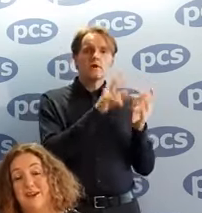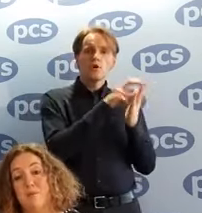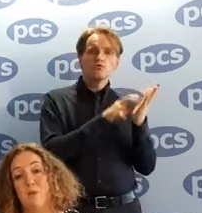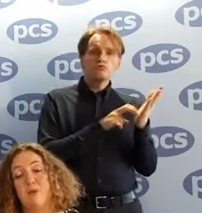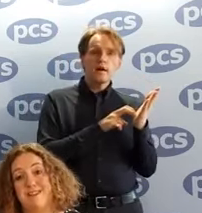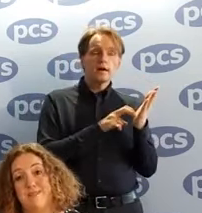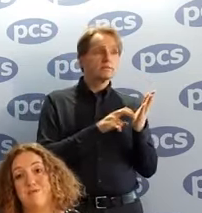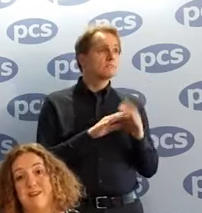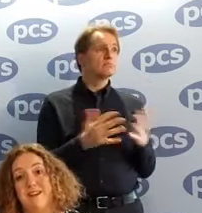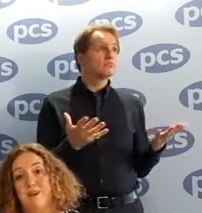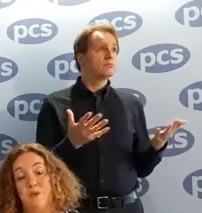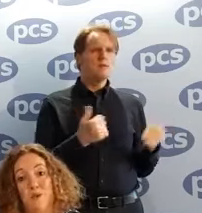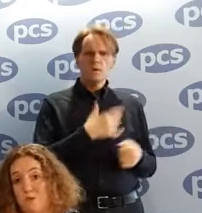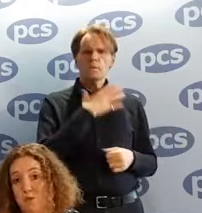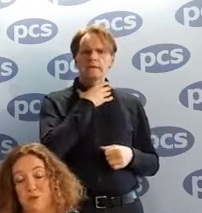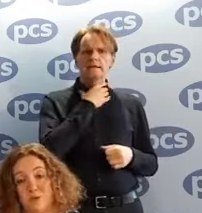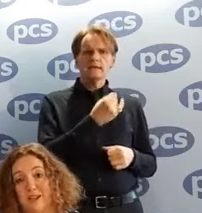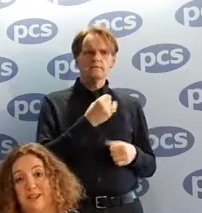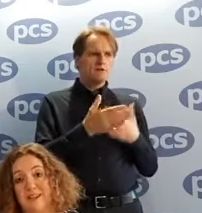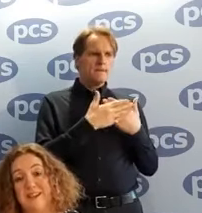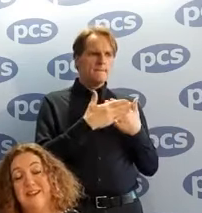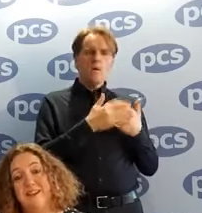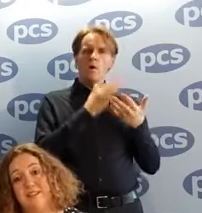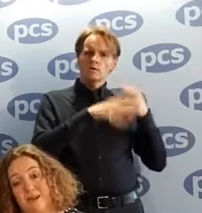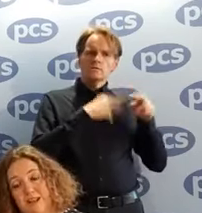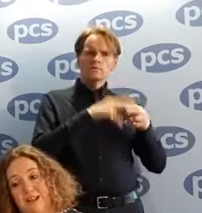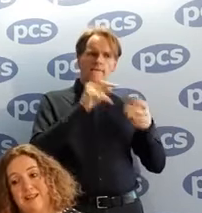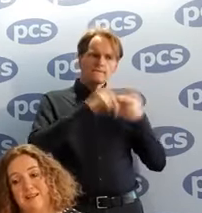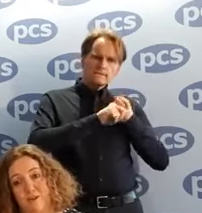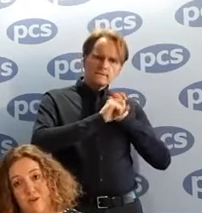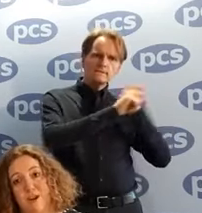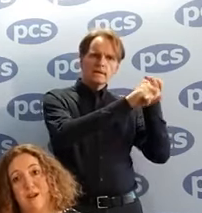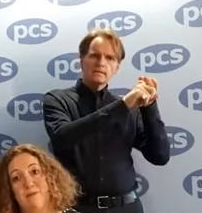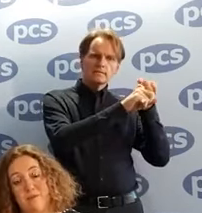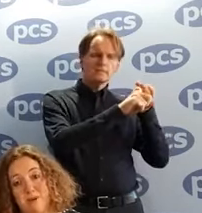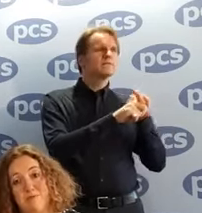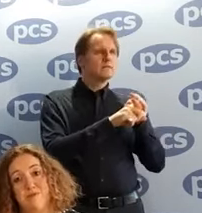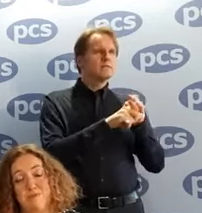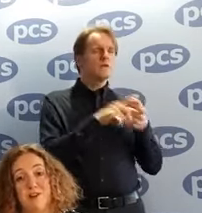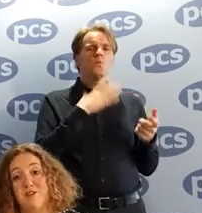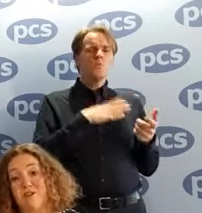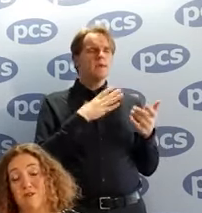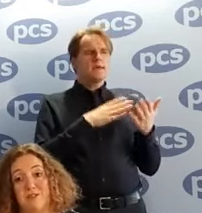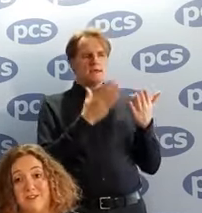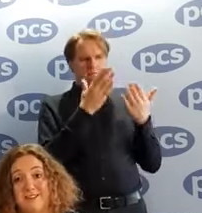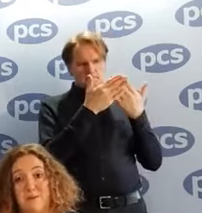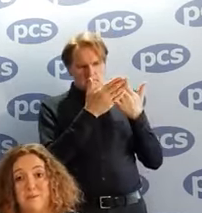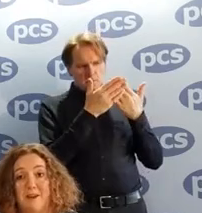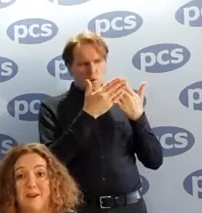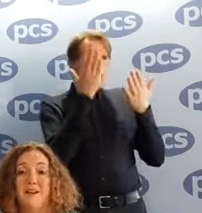a time when we desperately need all the resource we can get so clearly there's a cry coming from a number of branches across the DWP